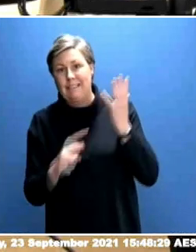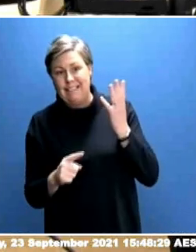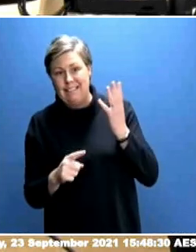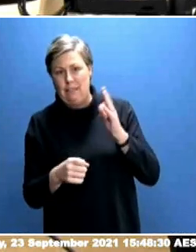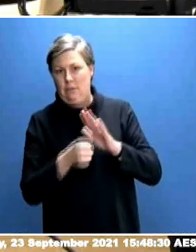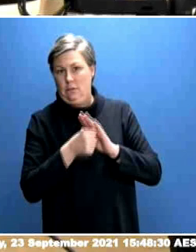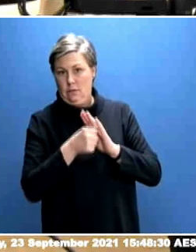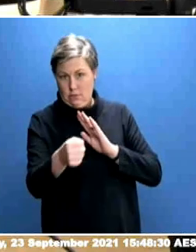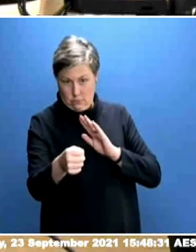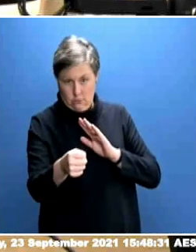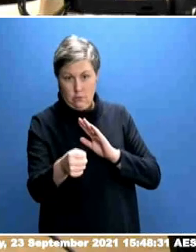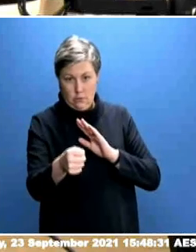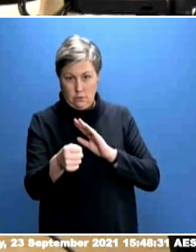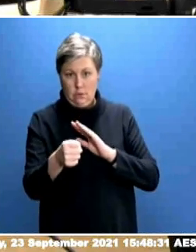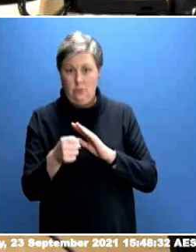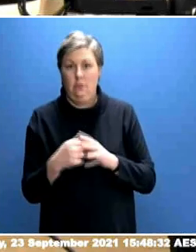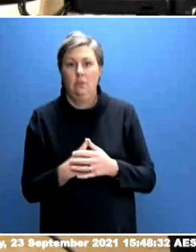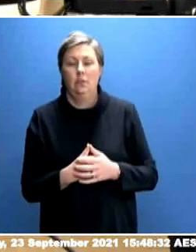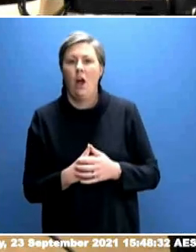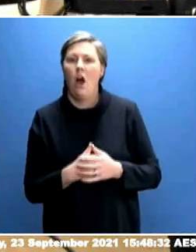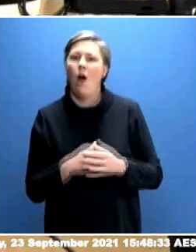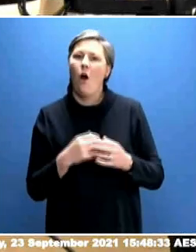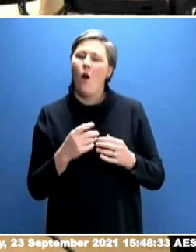Good. and from a national perspective, from their respective